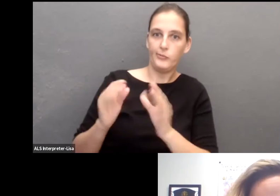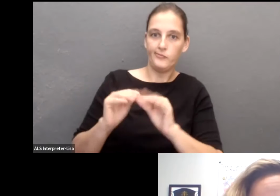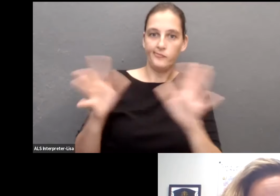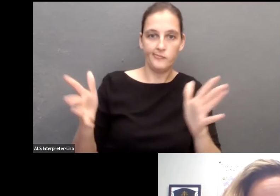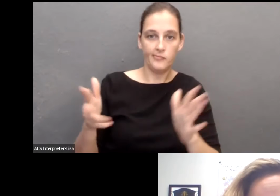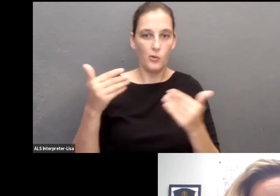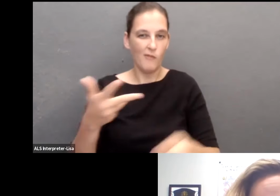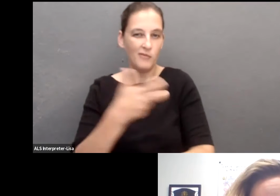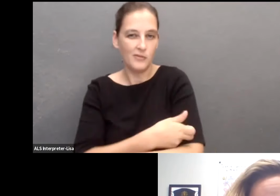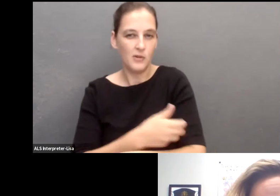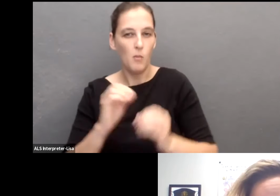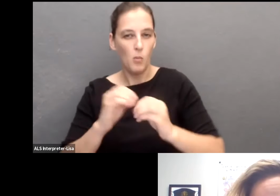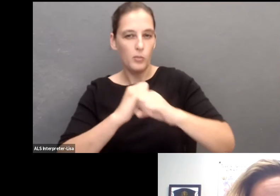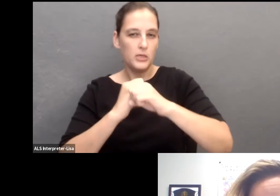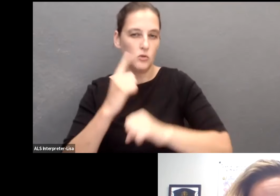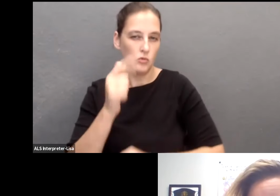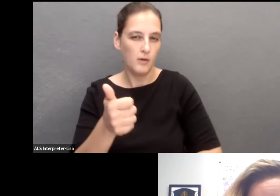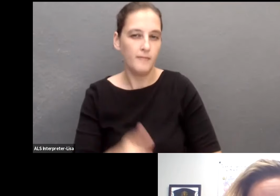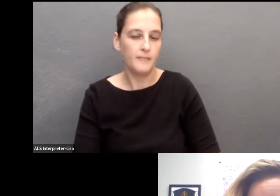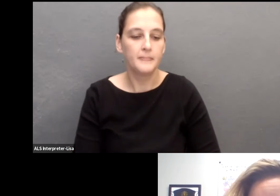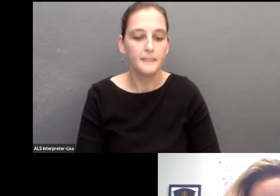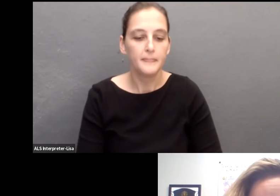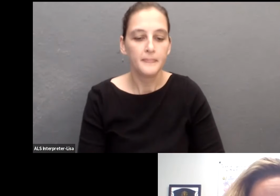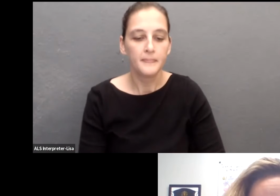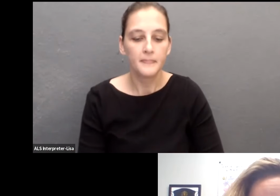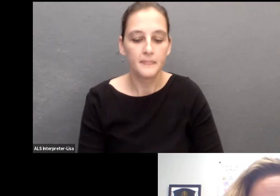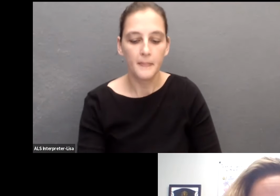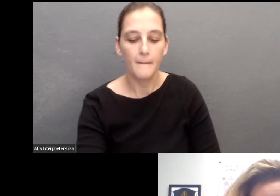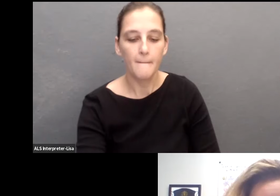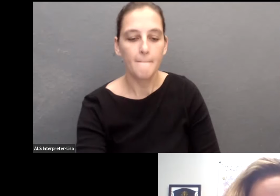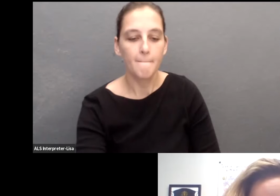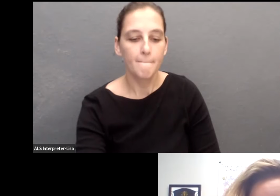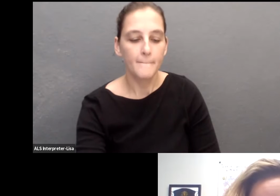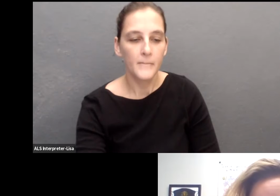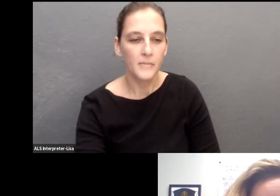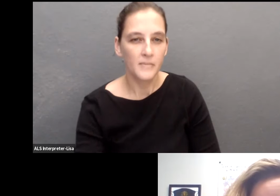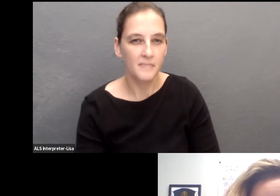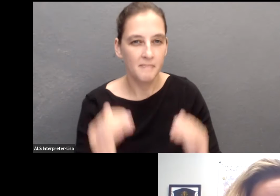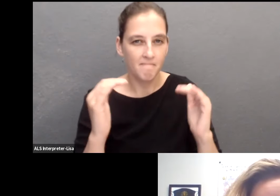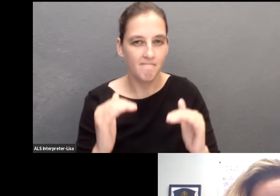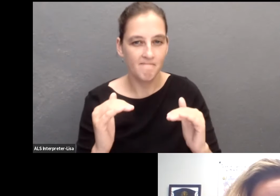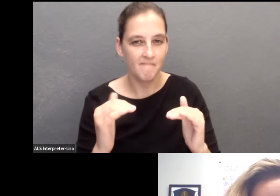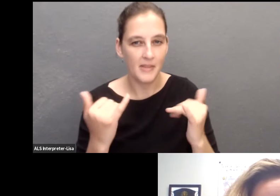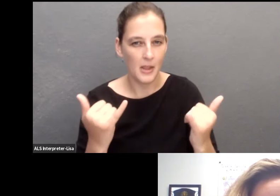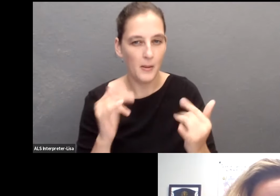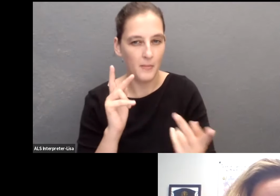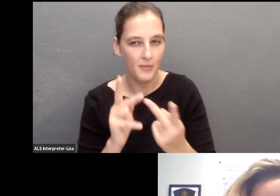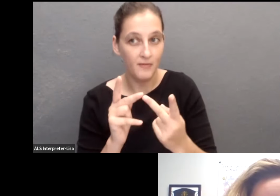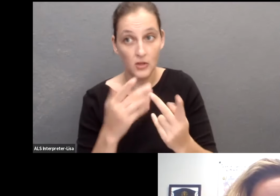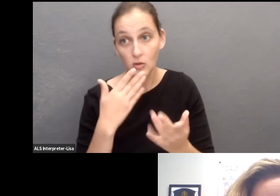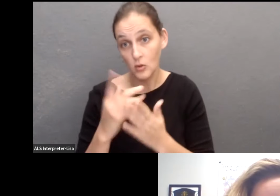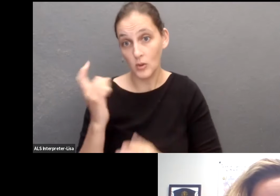Matt Norris: Great. And here's another one that's probably at this time, a very good question about the